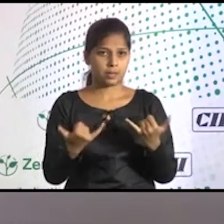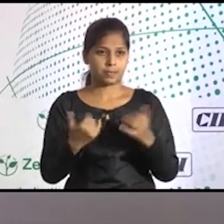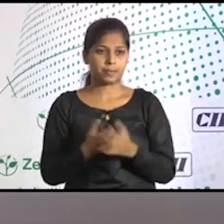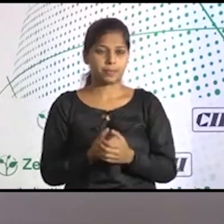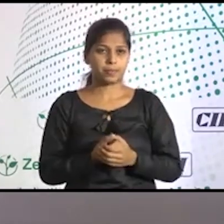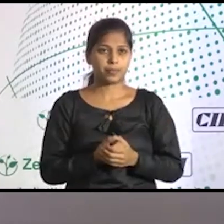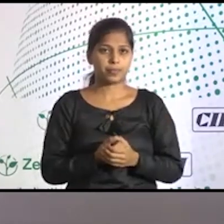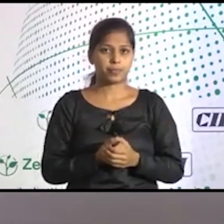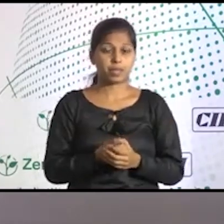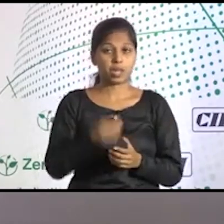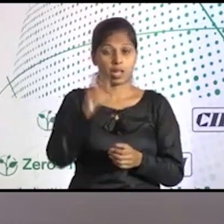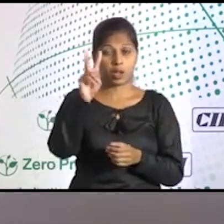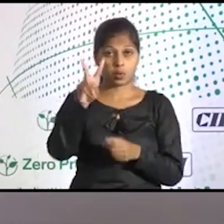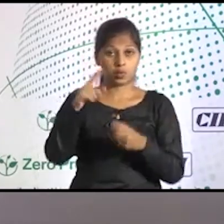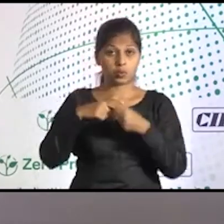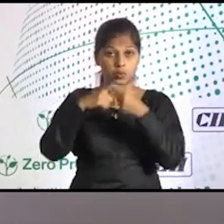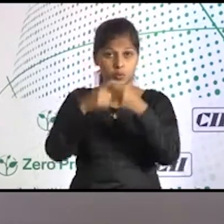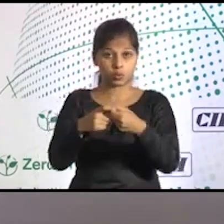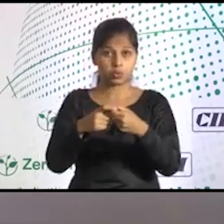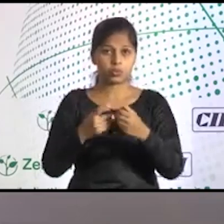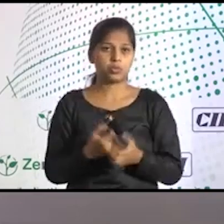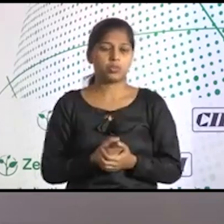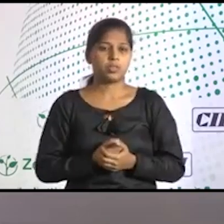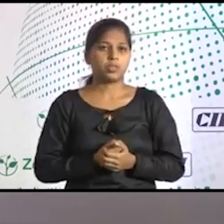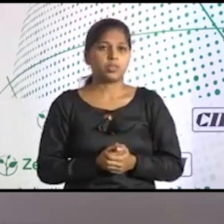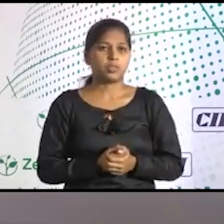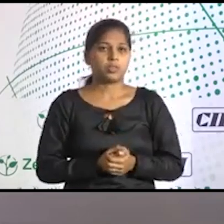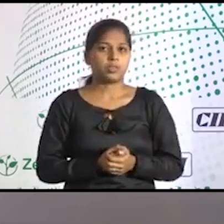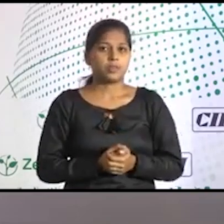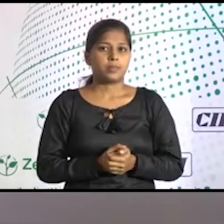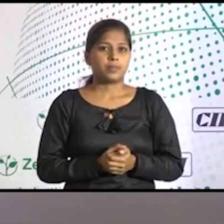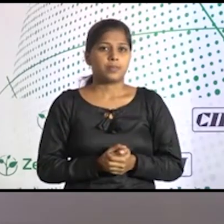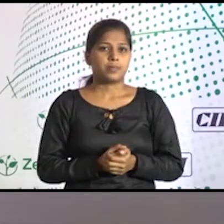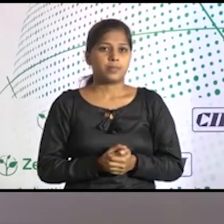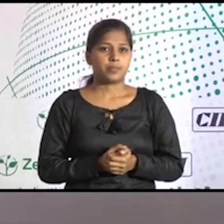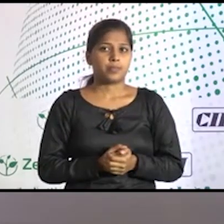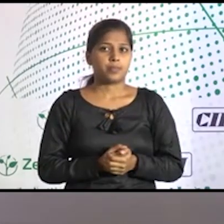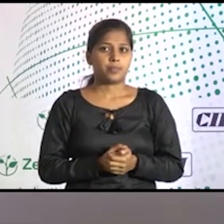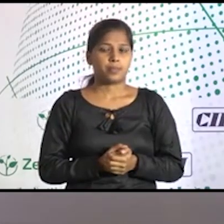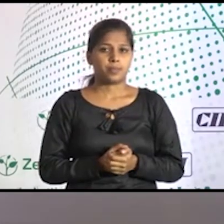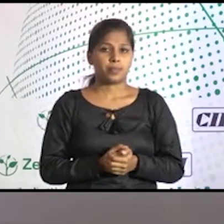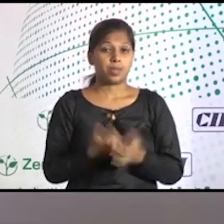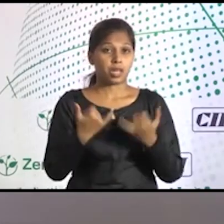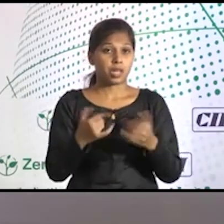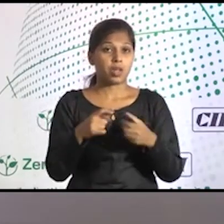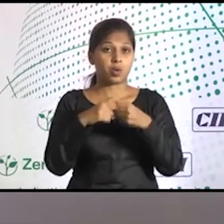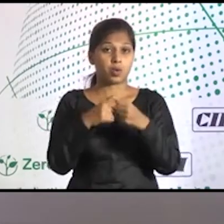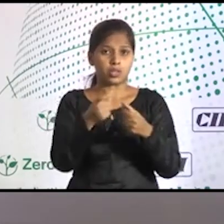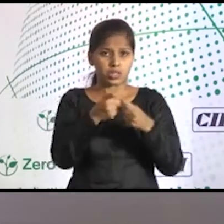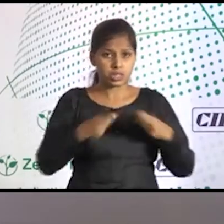I have two questions for you. What's a white man doing on a panel talking about innovation in India?